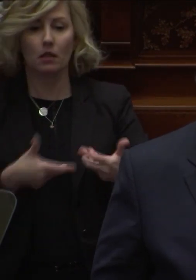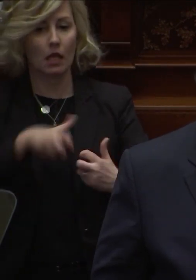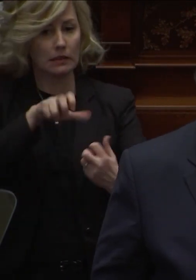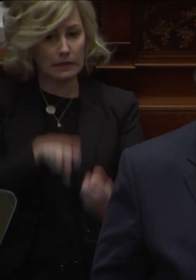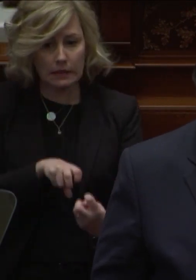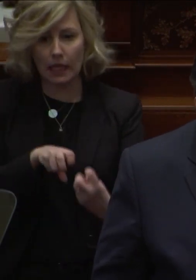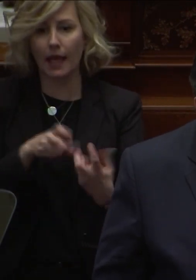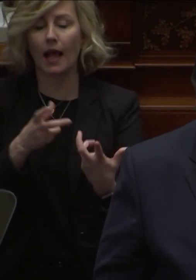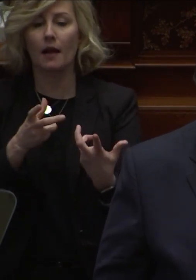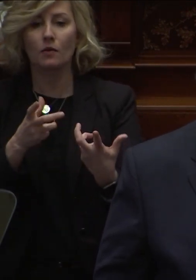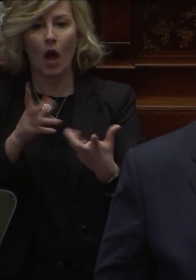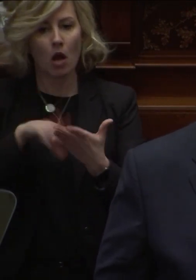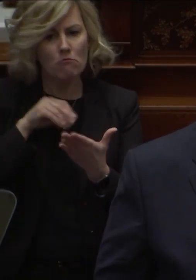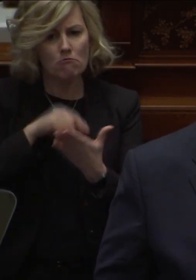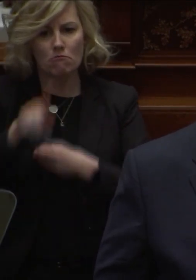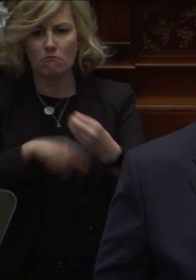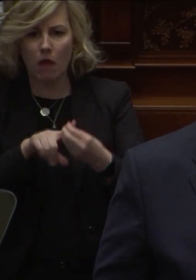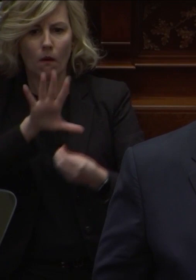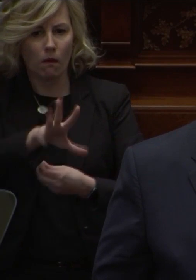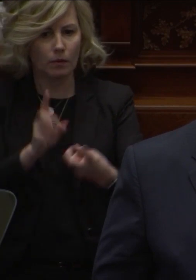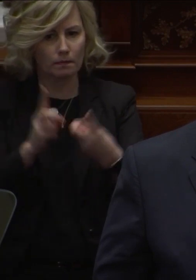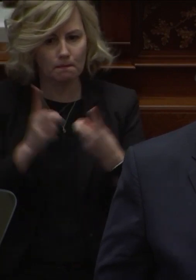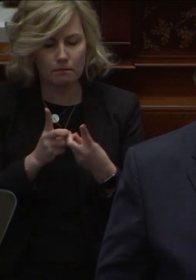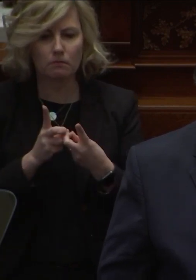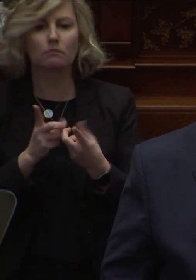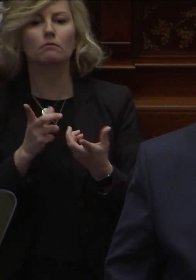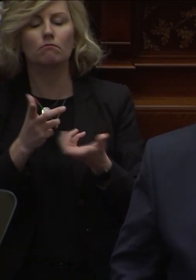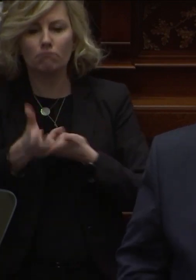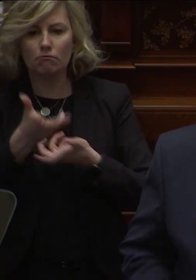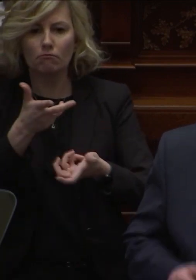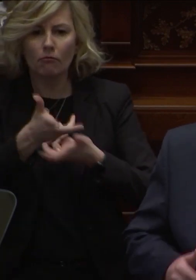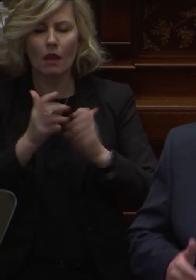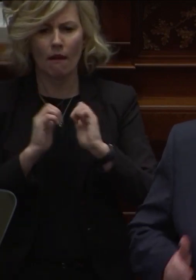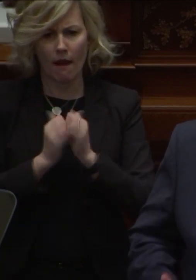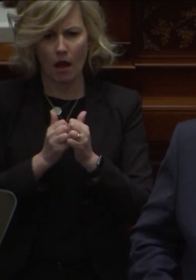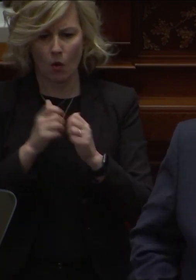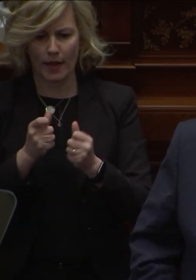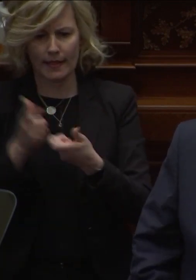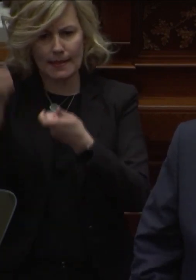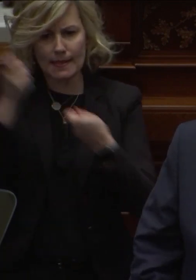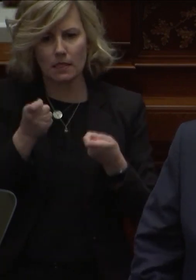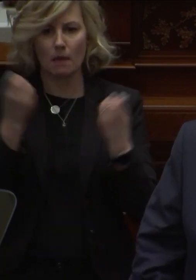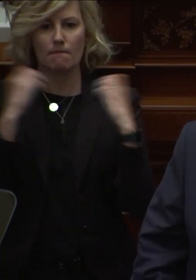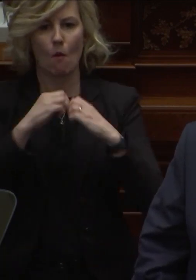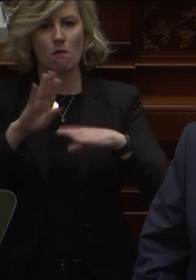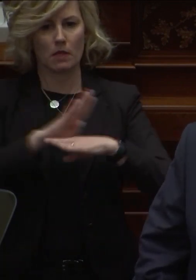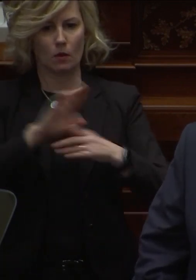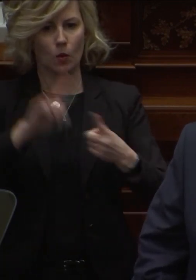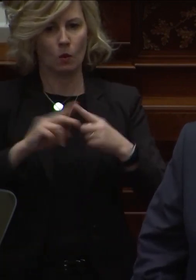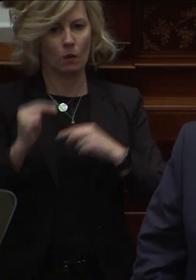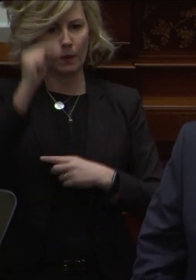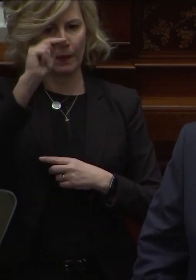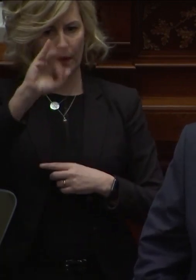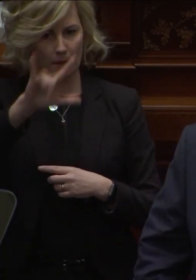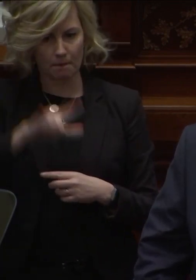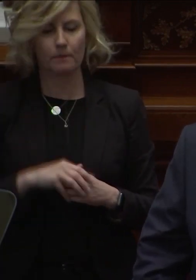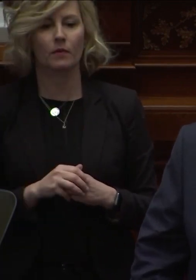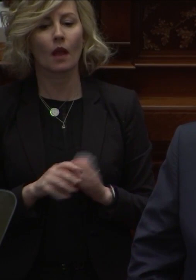OFFICE TO INTRODUCE HERSELF. I INVITED HER TO SIT WITH ME SO I COULD LEARN ABOUT HER DISTRICT AND WE TALKED ABOUT HOW WE CAN